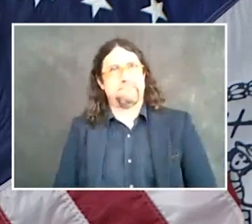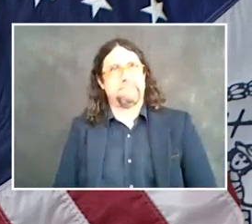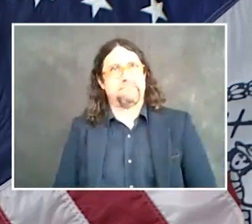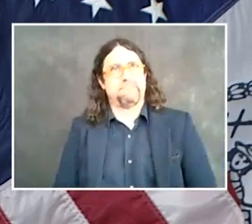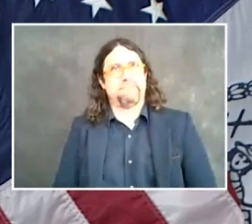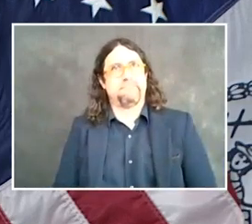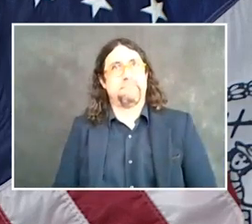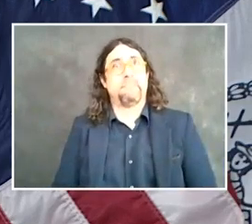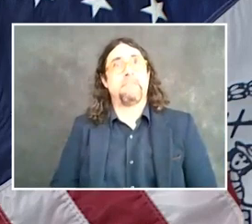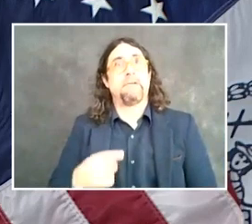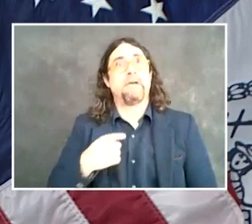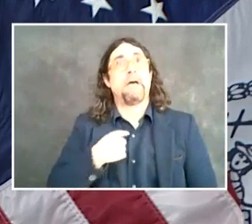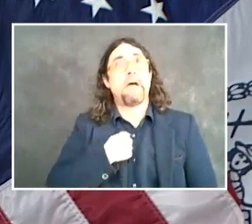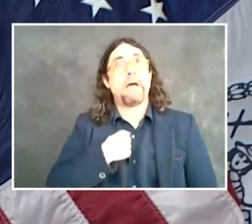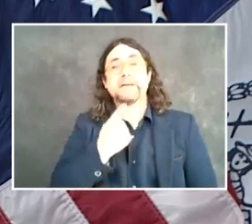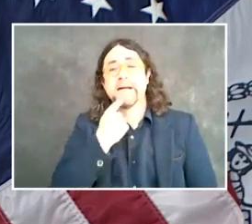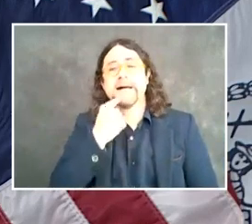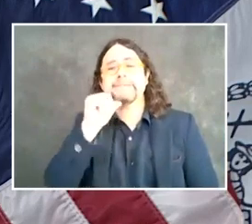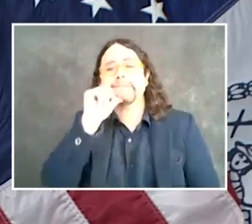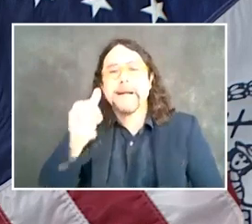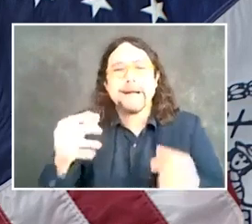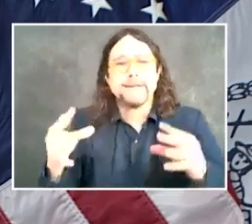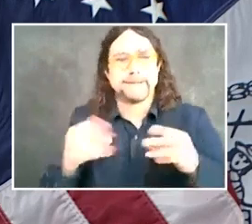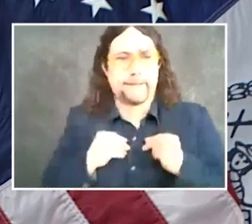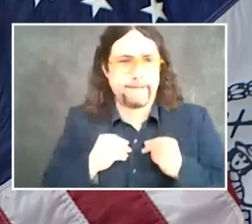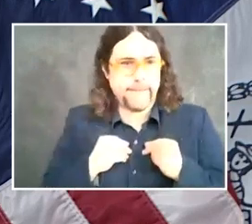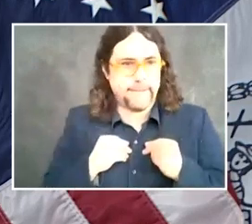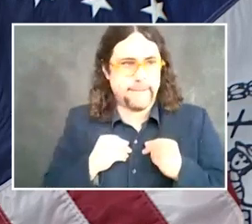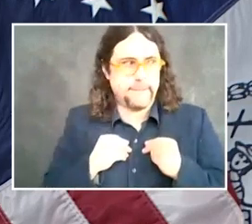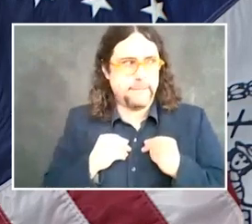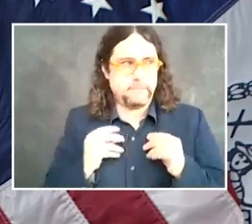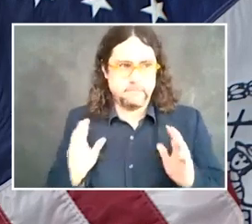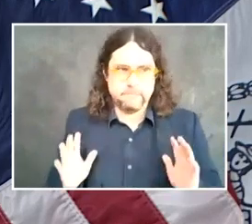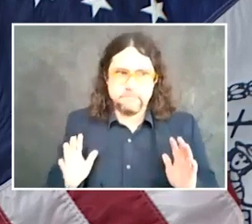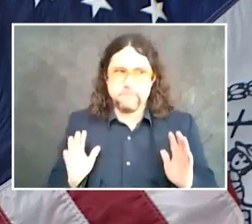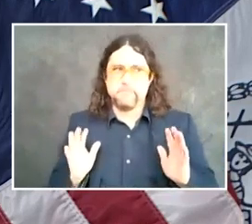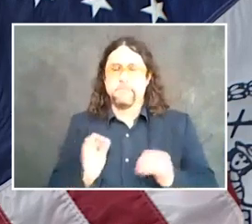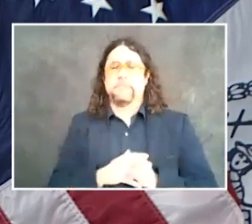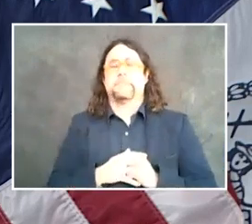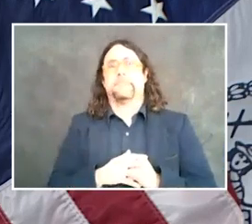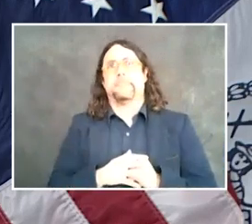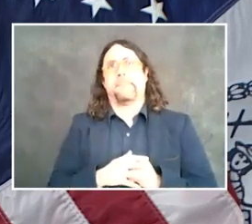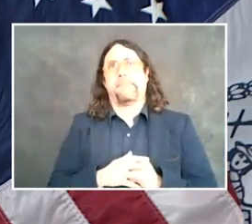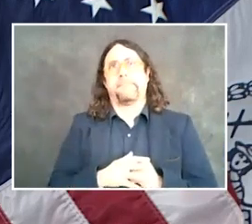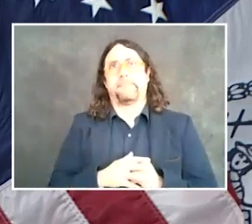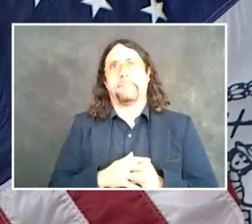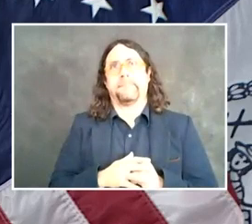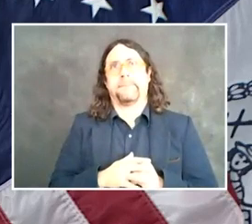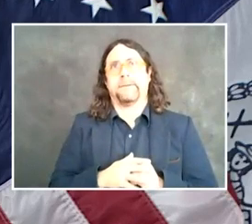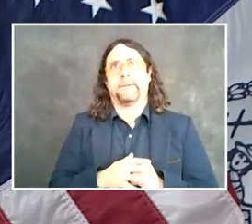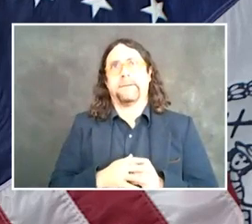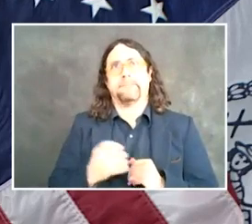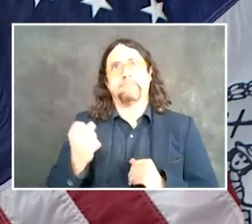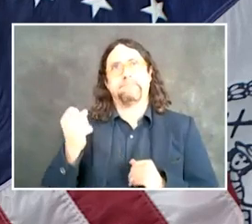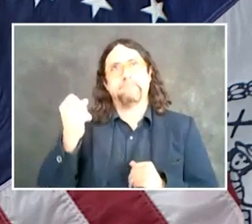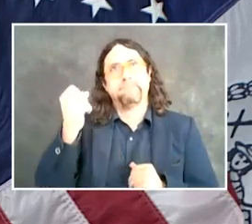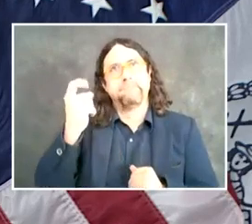AGAIN, I REALLY WANT YOU GUYS